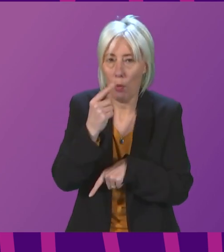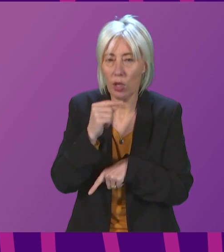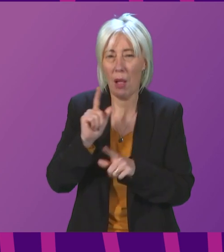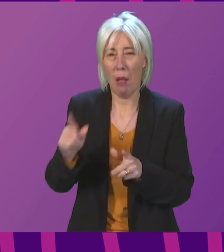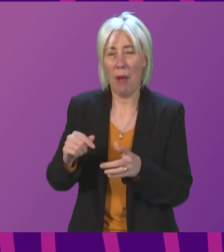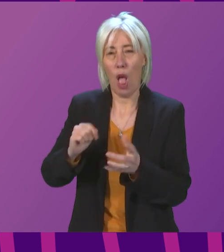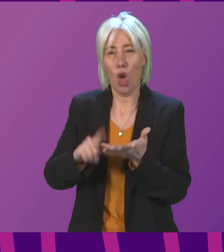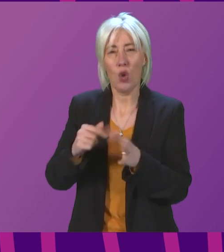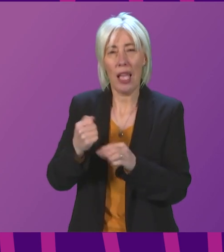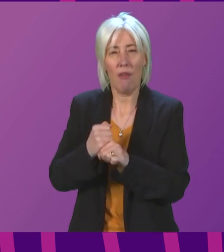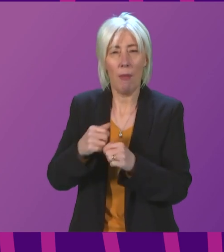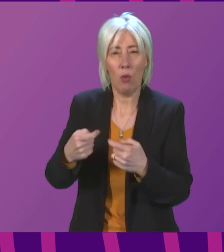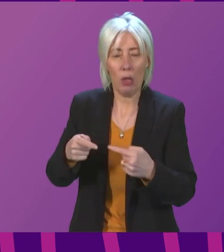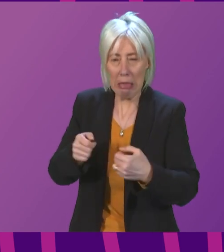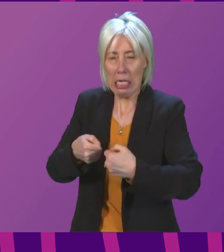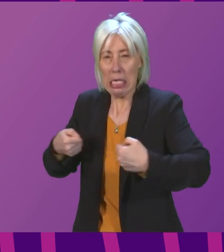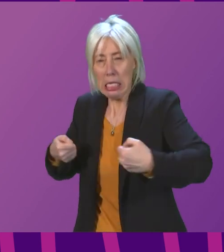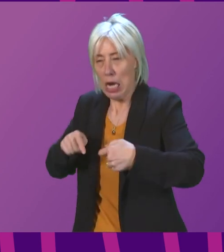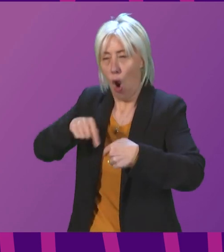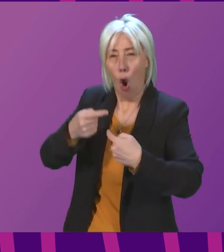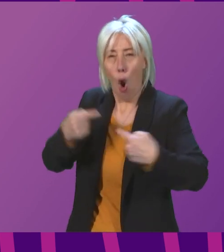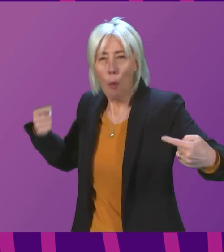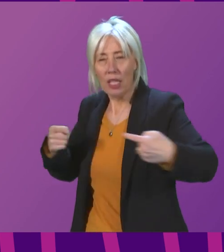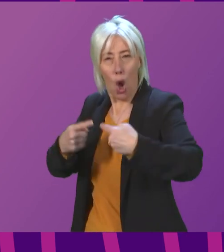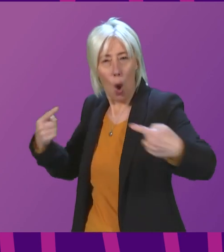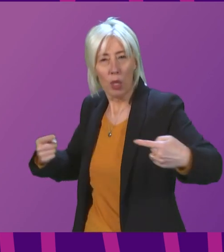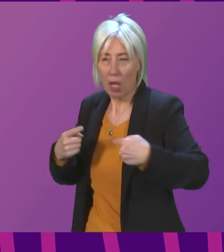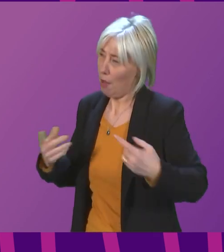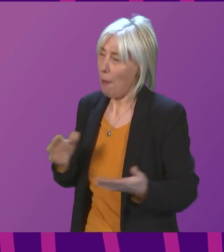pulling in the opposite direction, we would be able to do more and have a much greater impact.